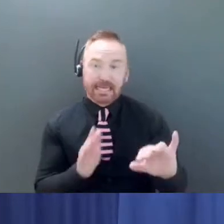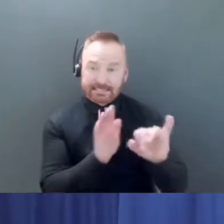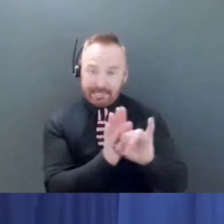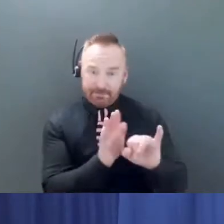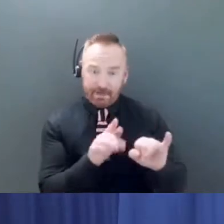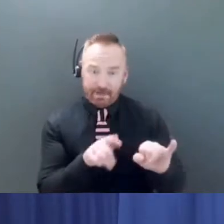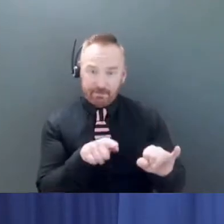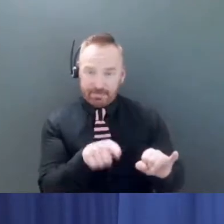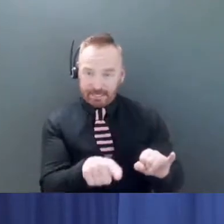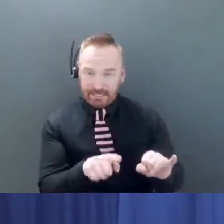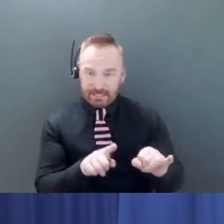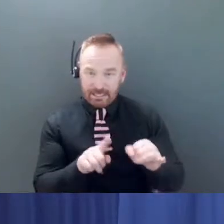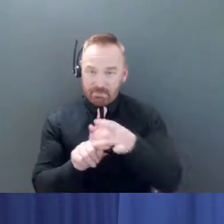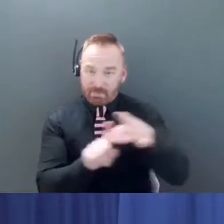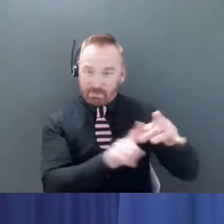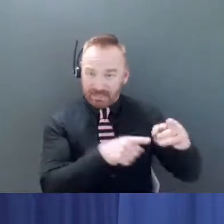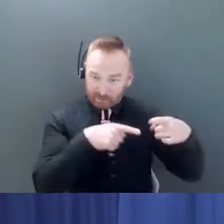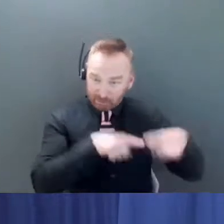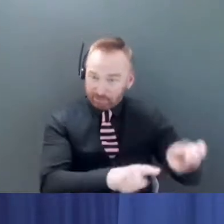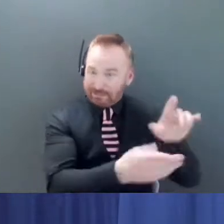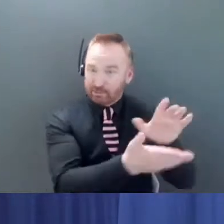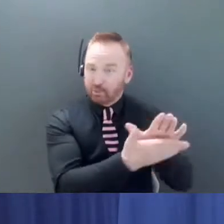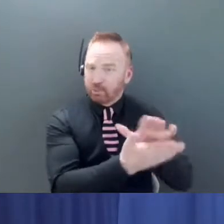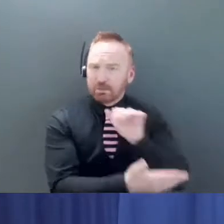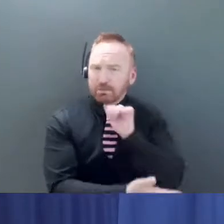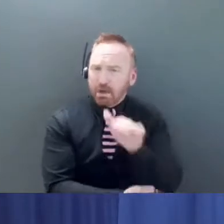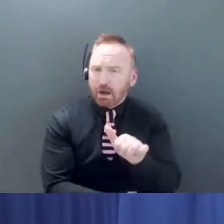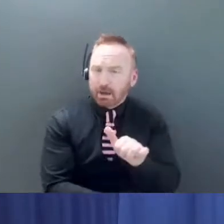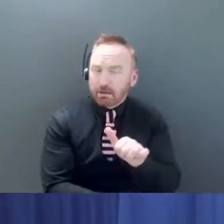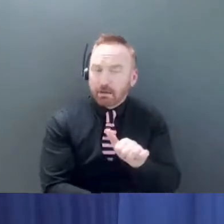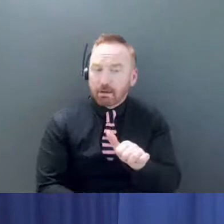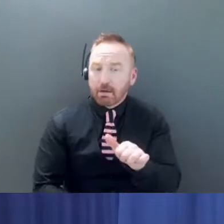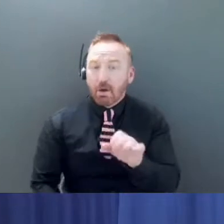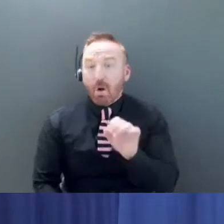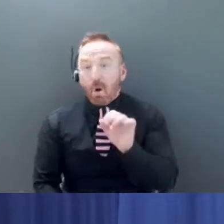infectious during their time in school. Or if they were infectious than